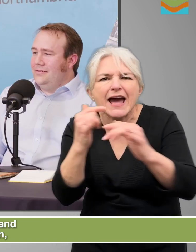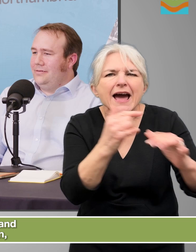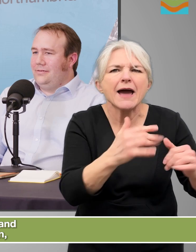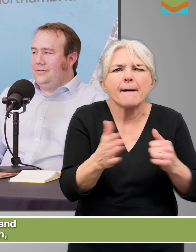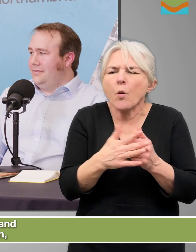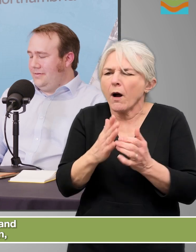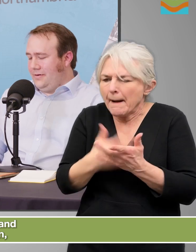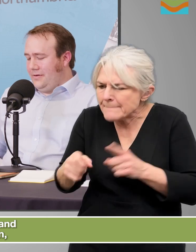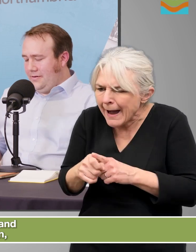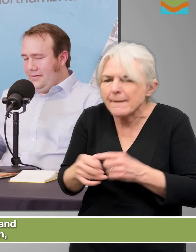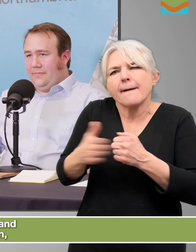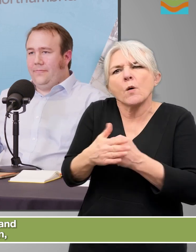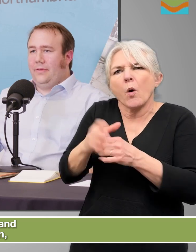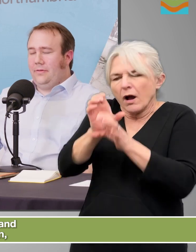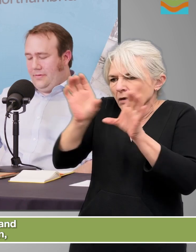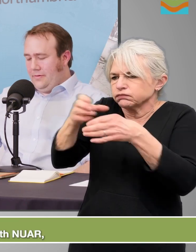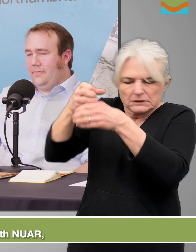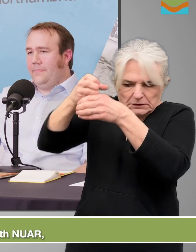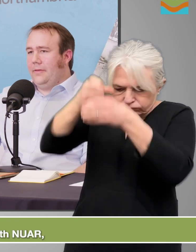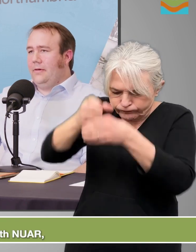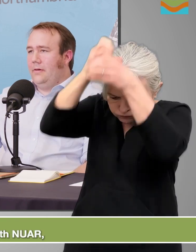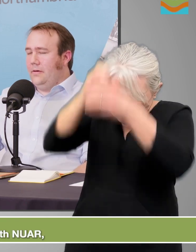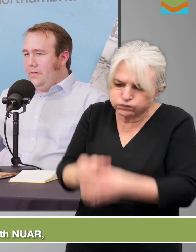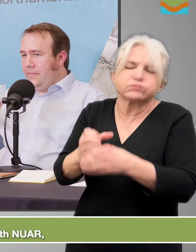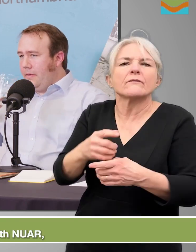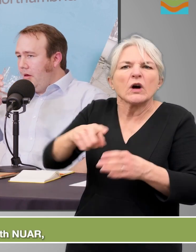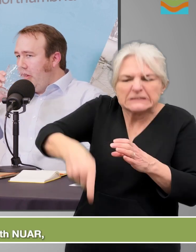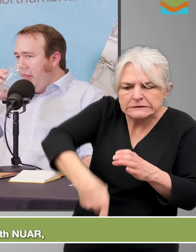So Rhiannon's mentioned and you've mentioned it again, for those who are not familiar with NUAR,